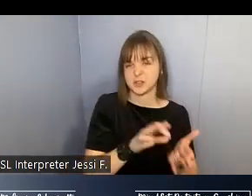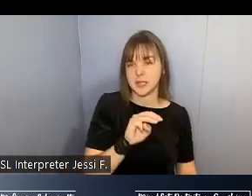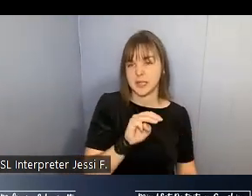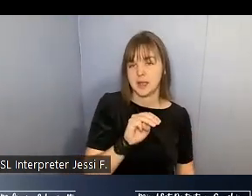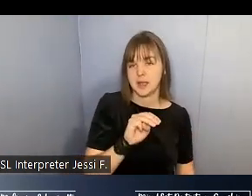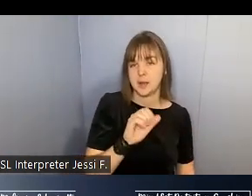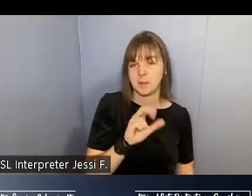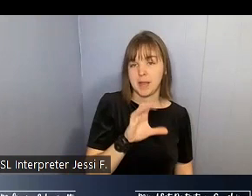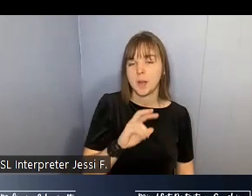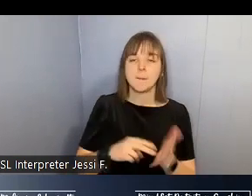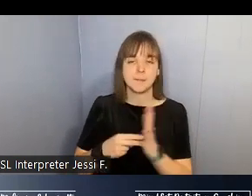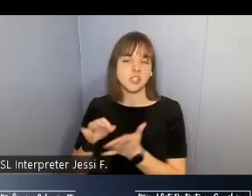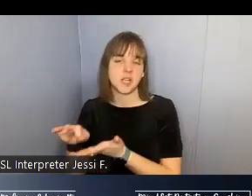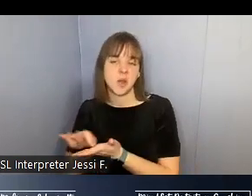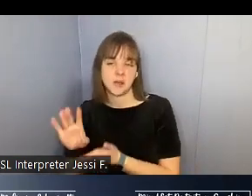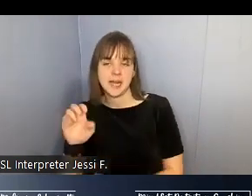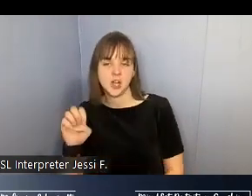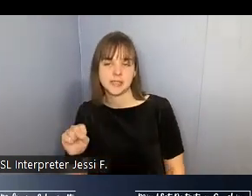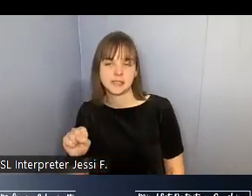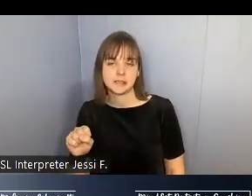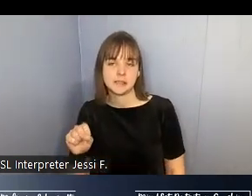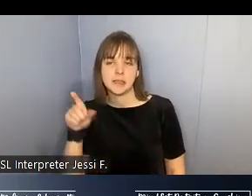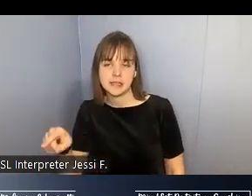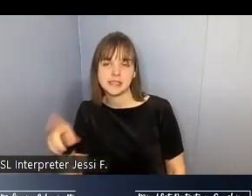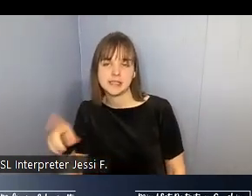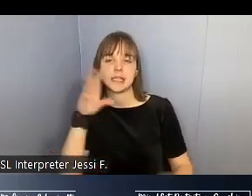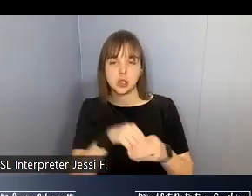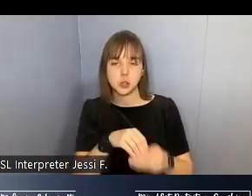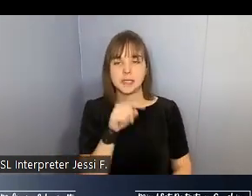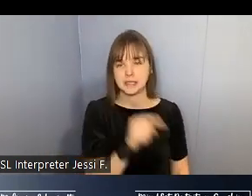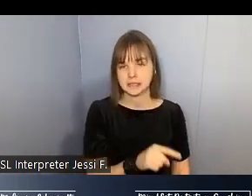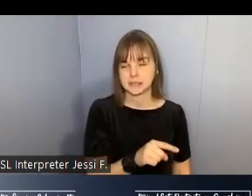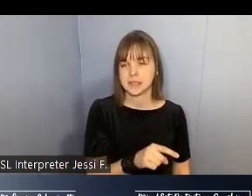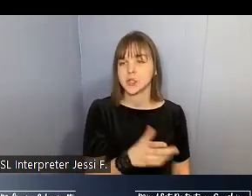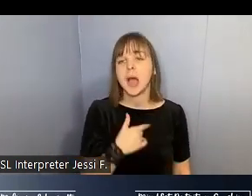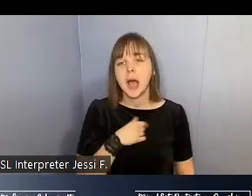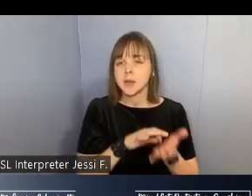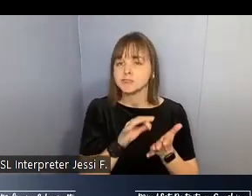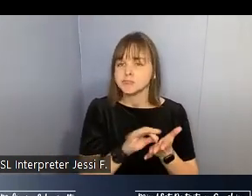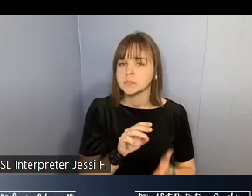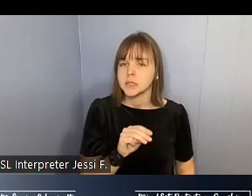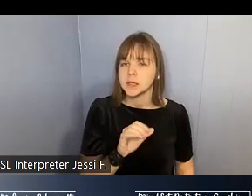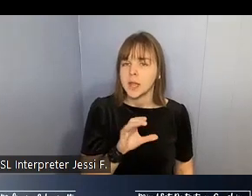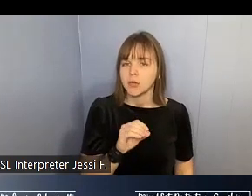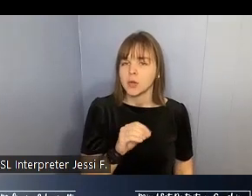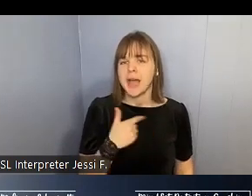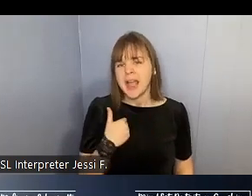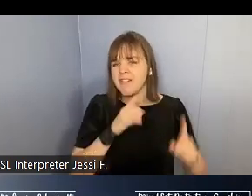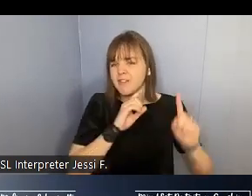I have my own macro plan. I strive for certain goals. You're never going to hit them 100%. Every day is different.